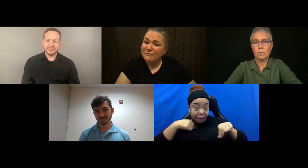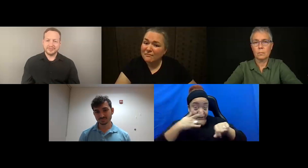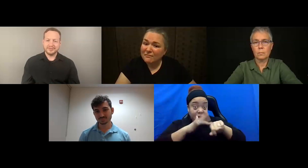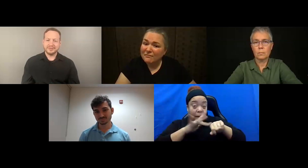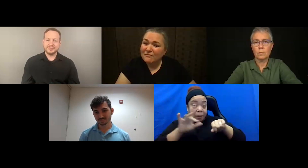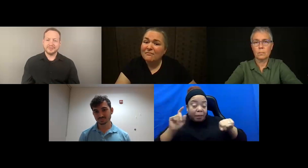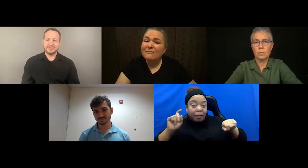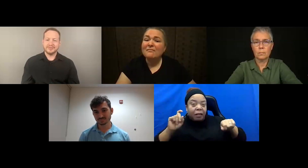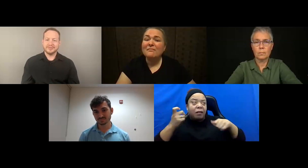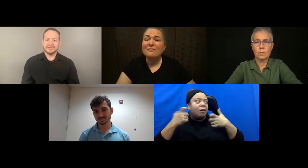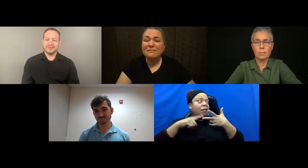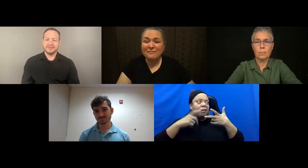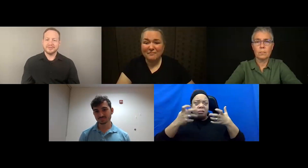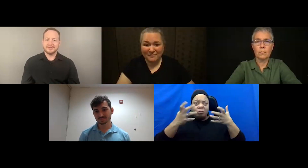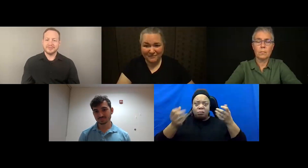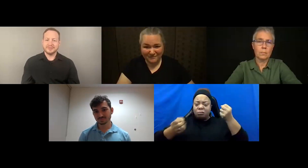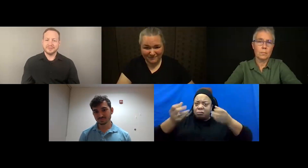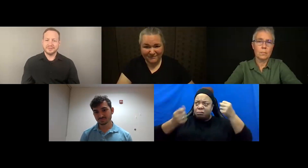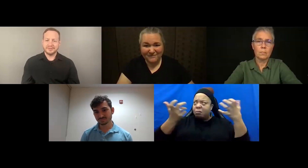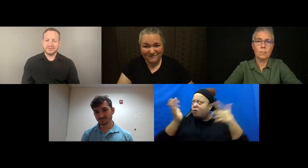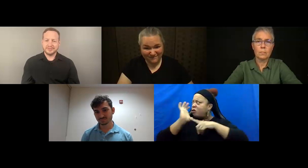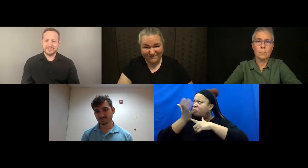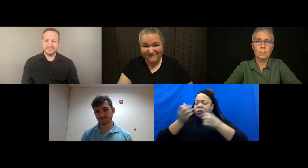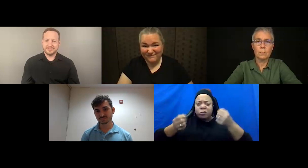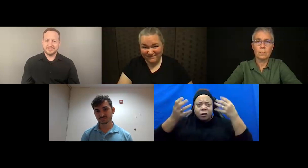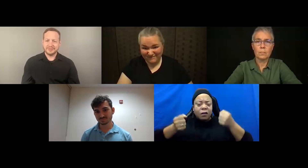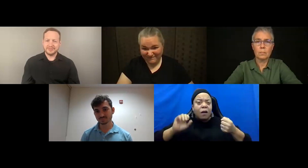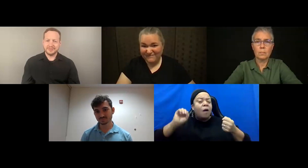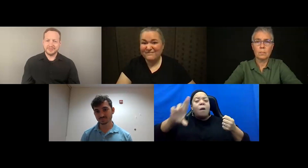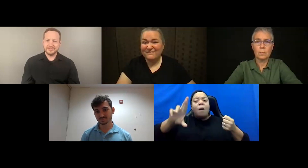English I see that. I see it in Spanish. I see the different languages that are available. Choosing